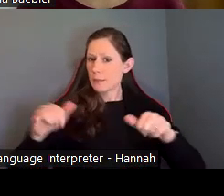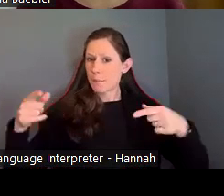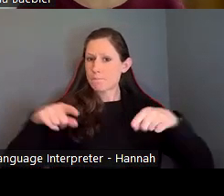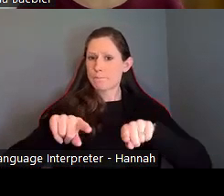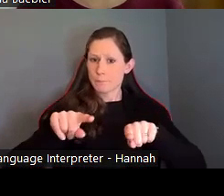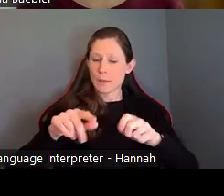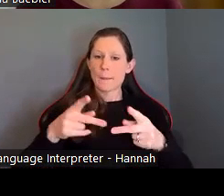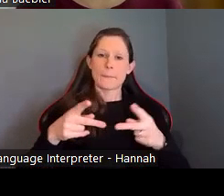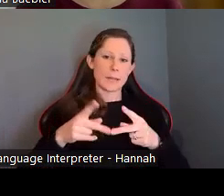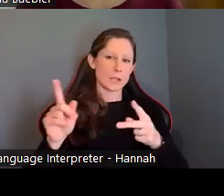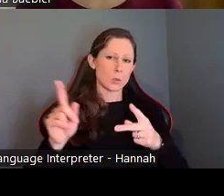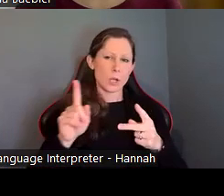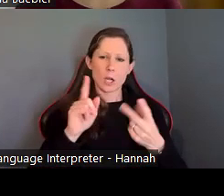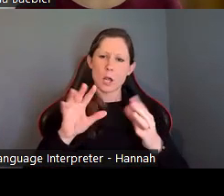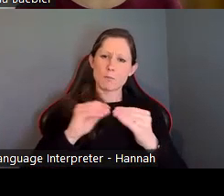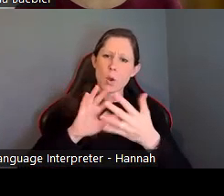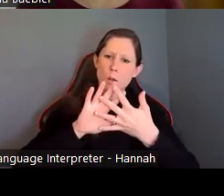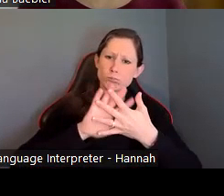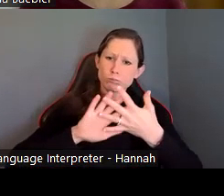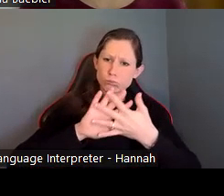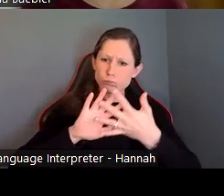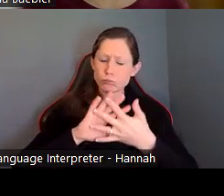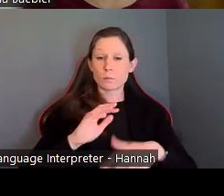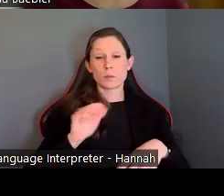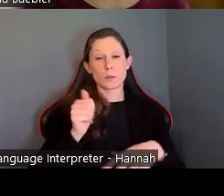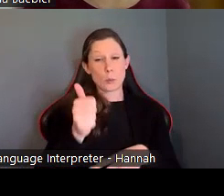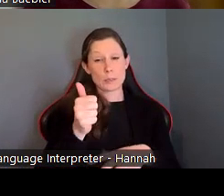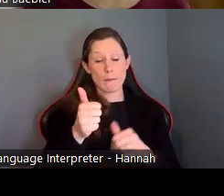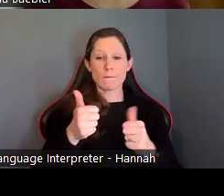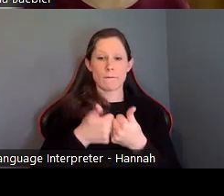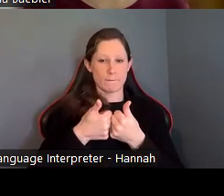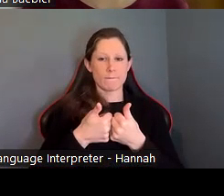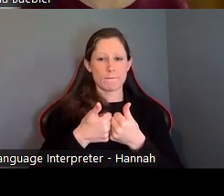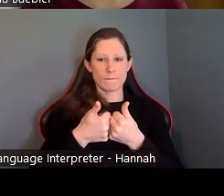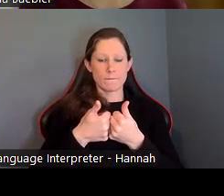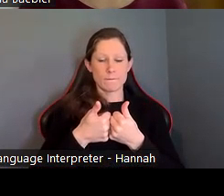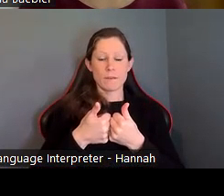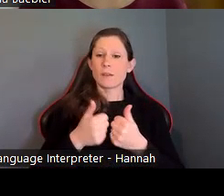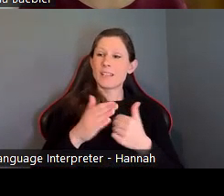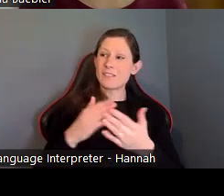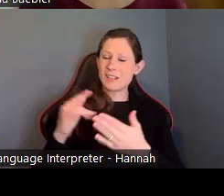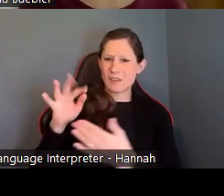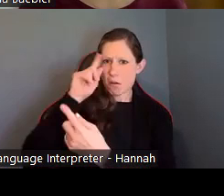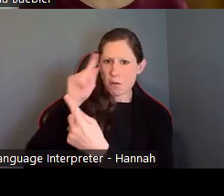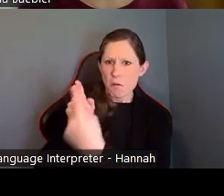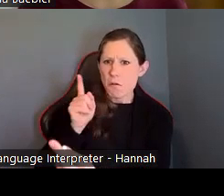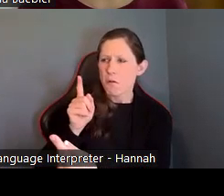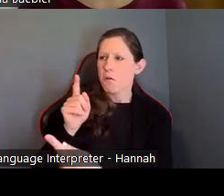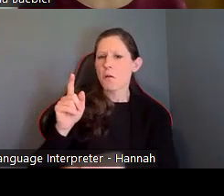Challenge yourself even in places of disagreement or misunderstanding to say